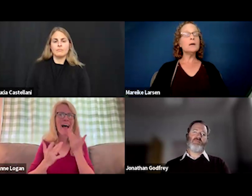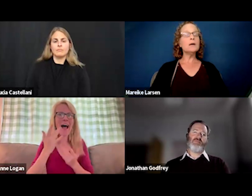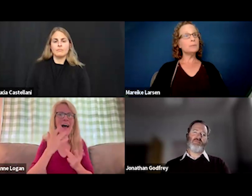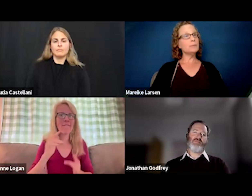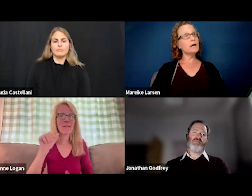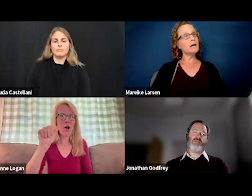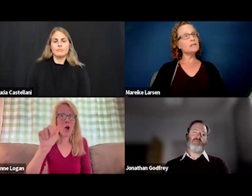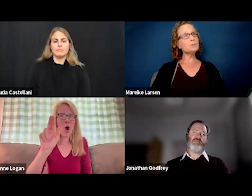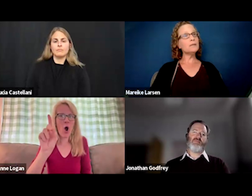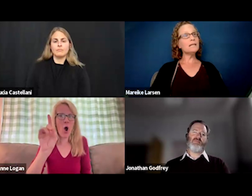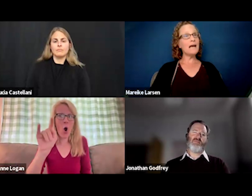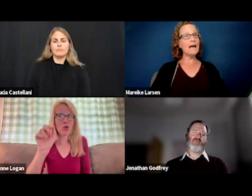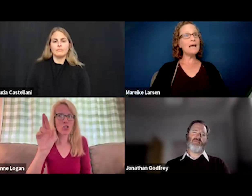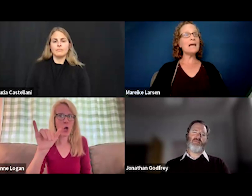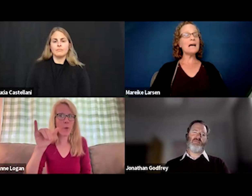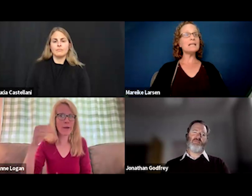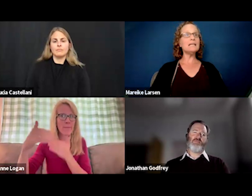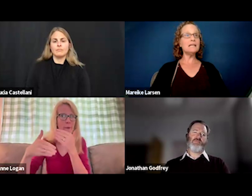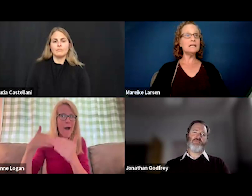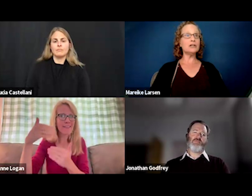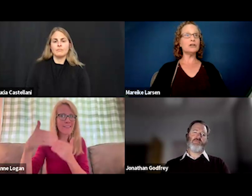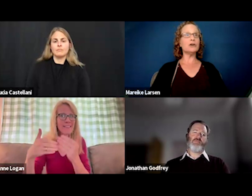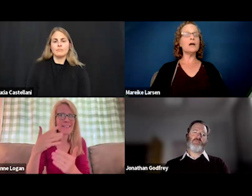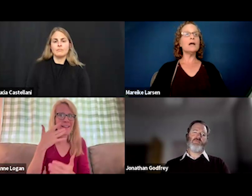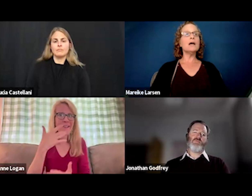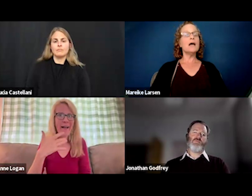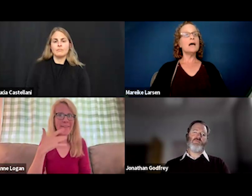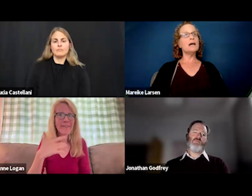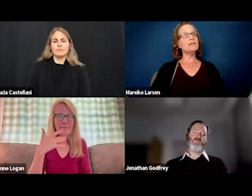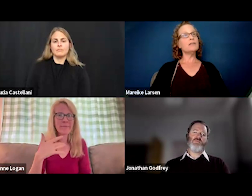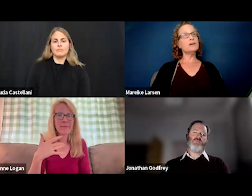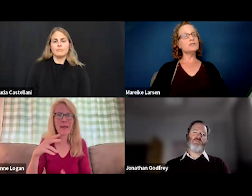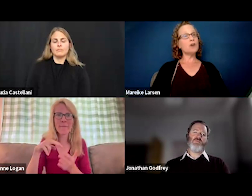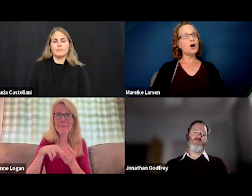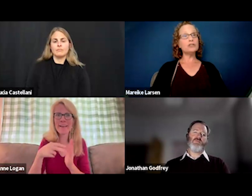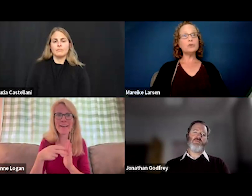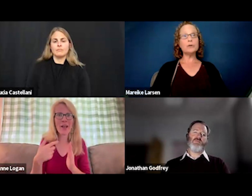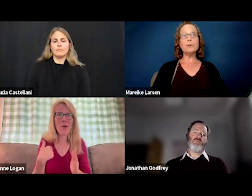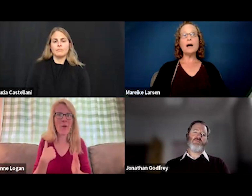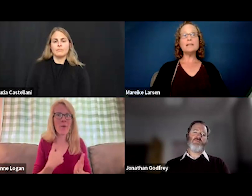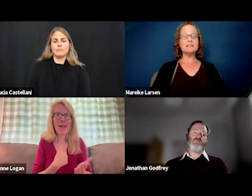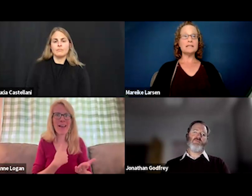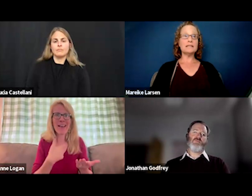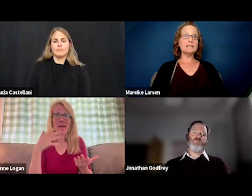But because we cannot hear and there's auditory processing that